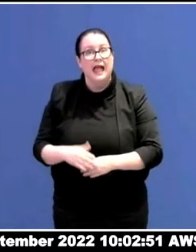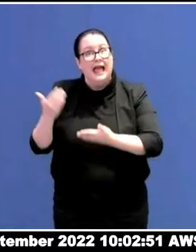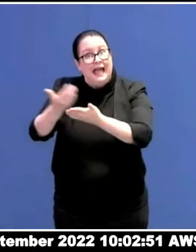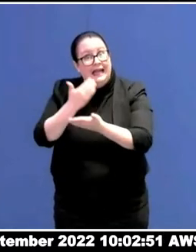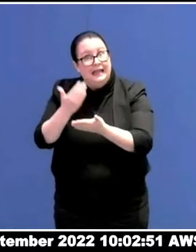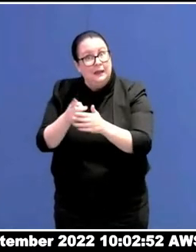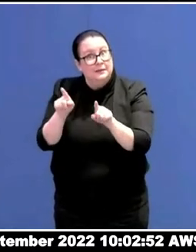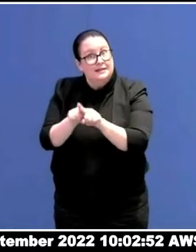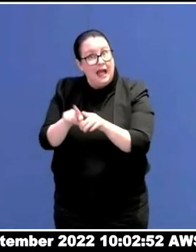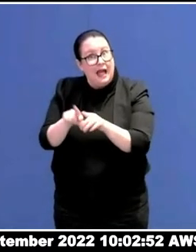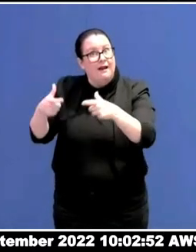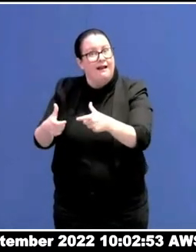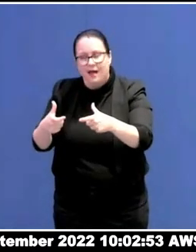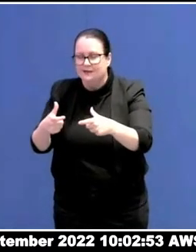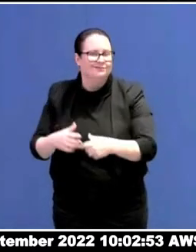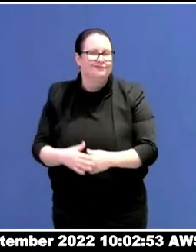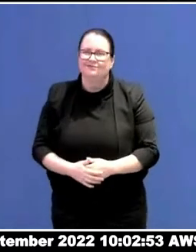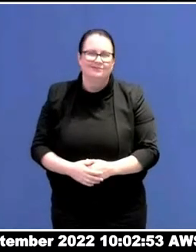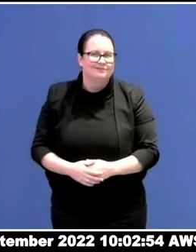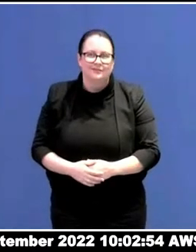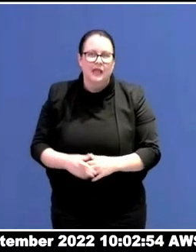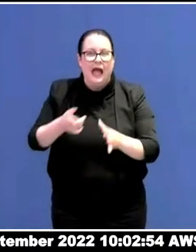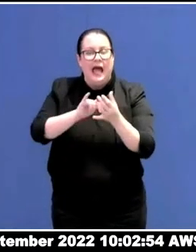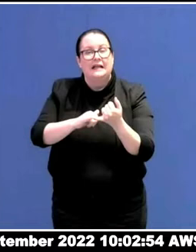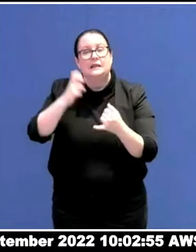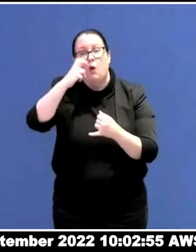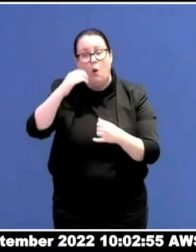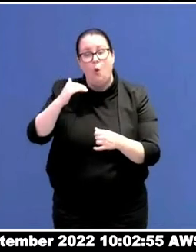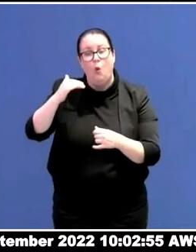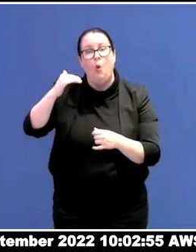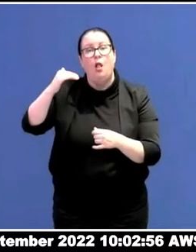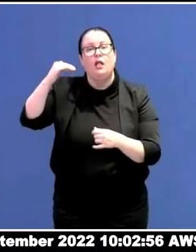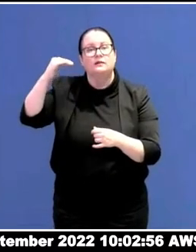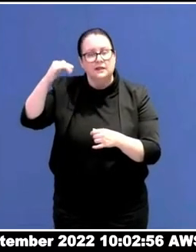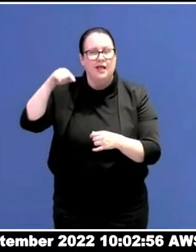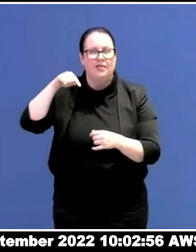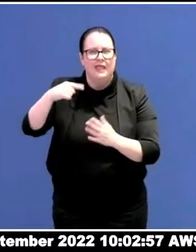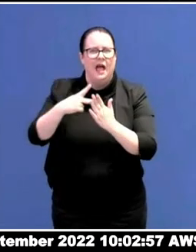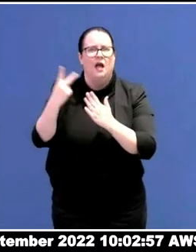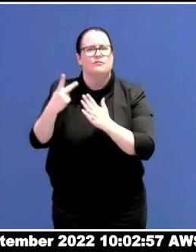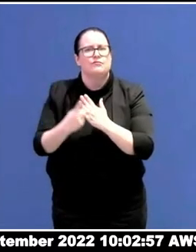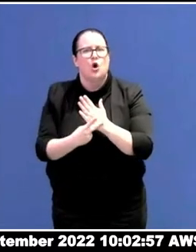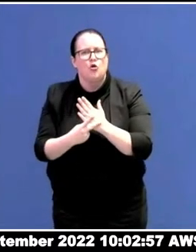No, it seemed in the latter part of high school that the program was very much a